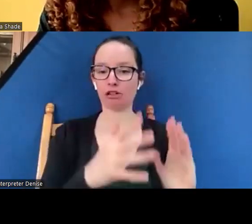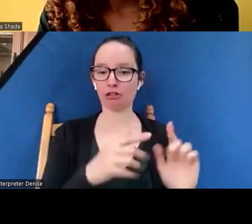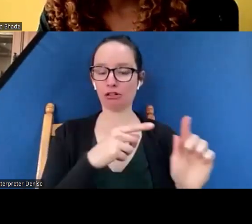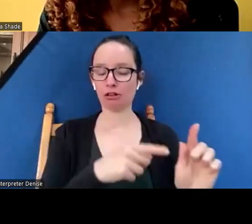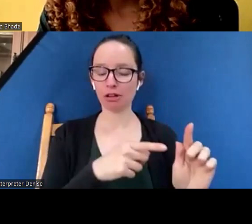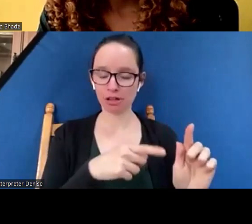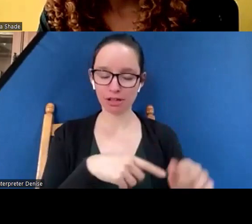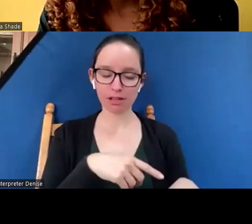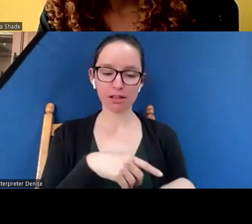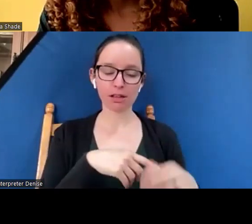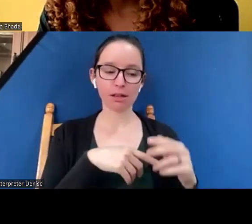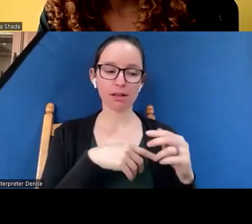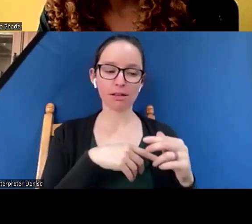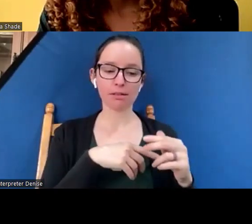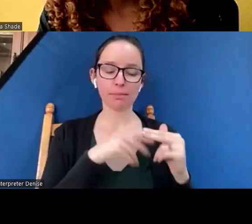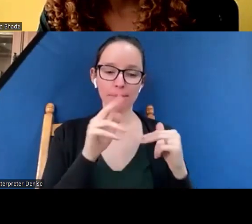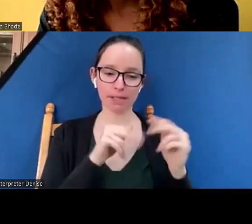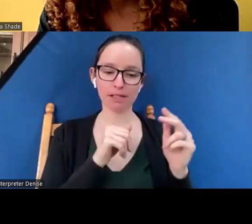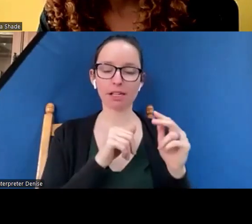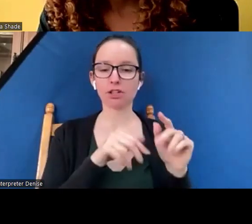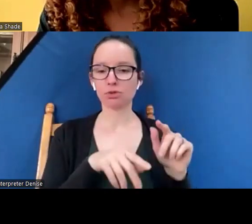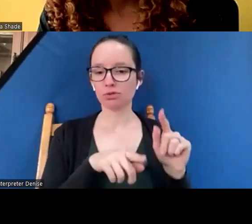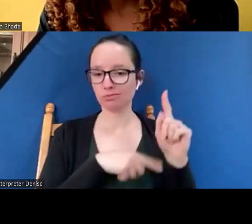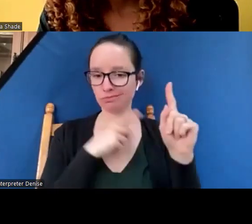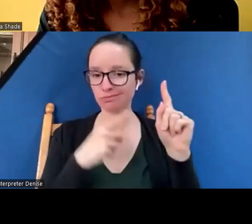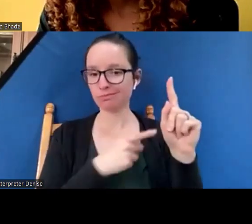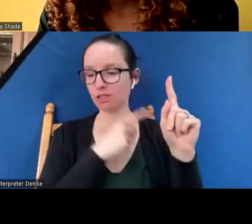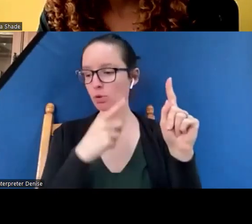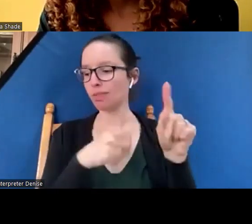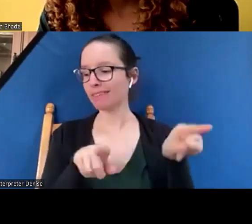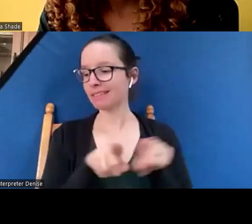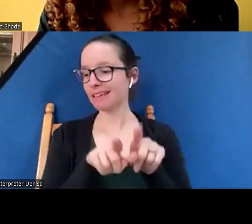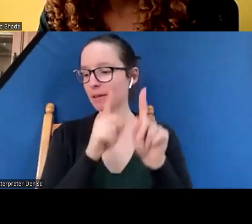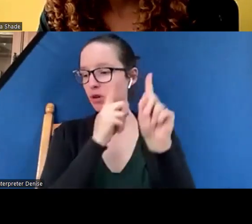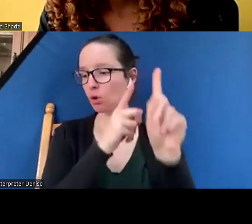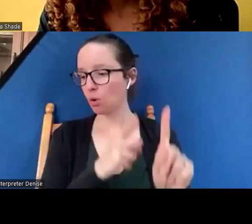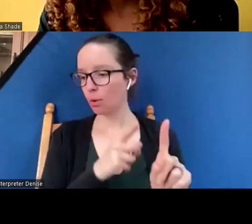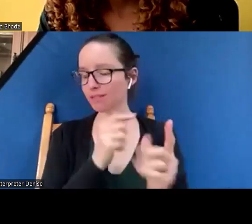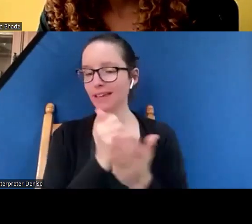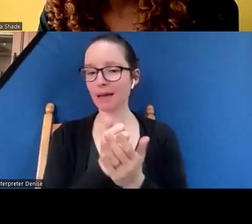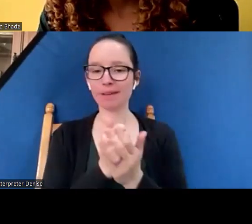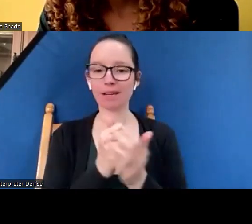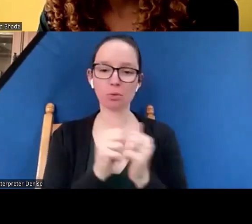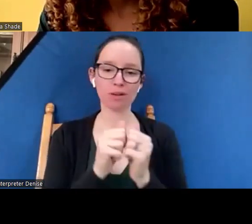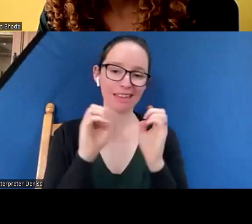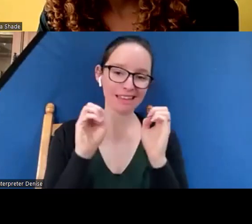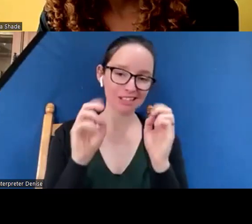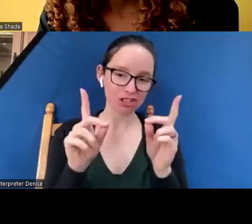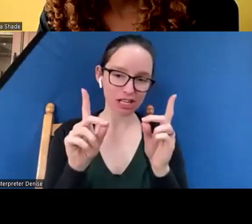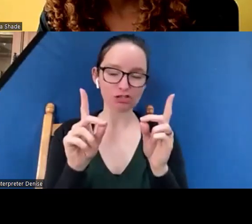toward those same goals and help with educational or communications infrastructure for those groups is one way to